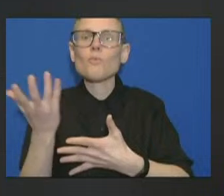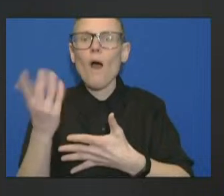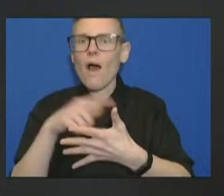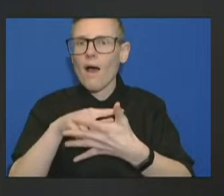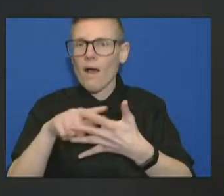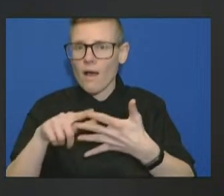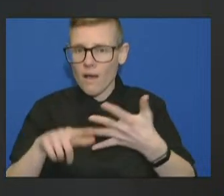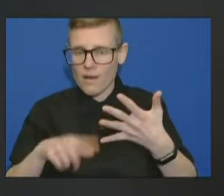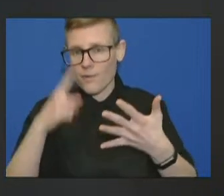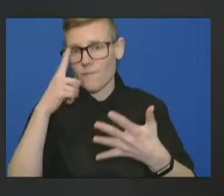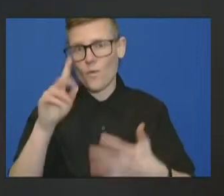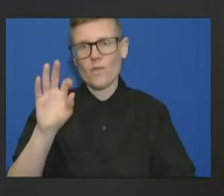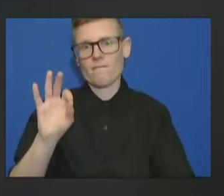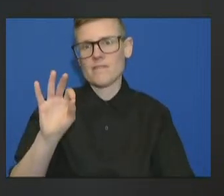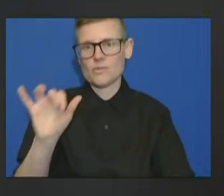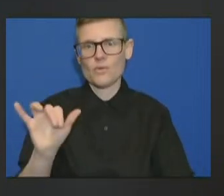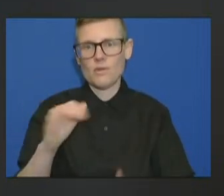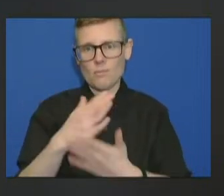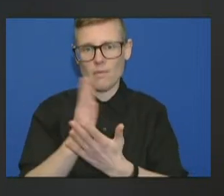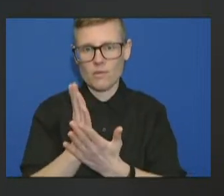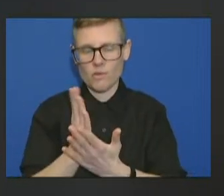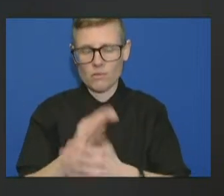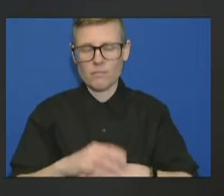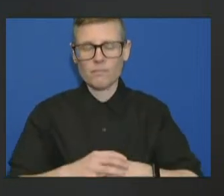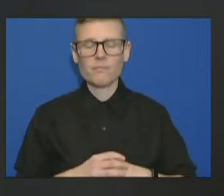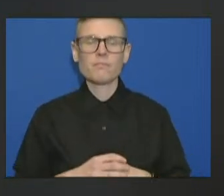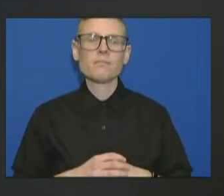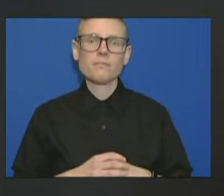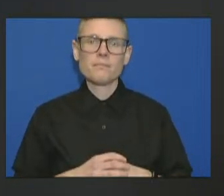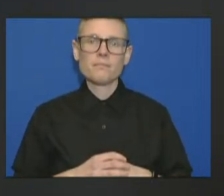communicating what it wants to